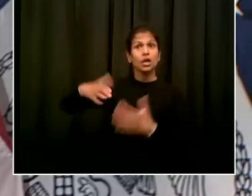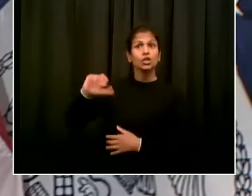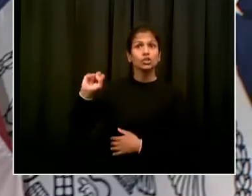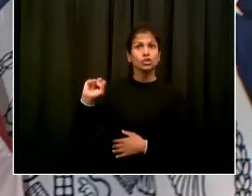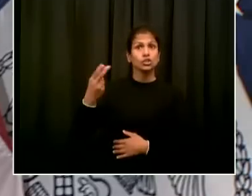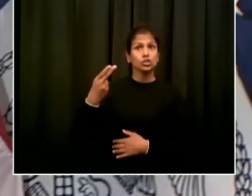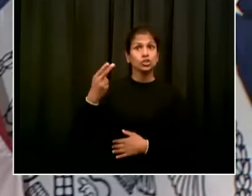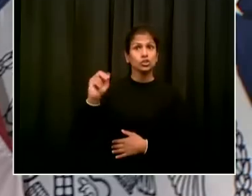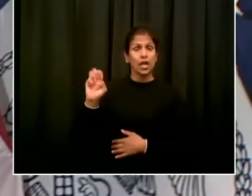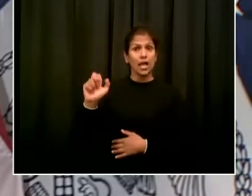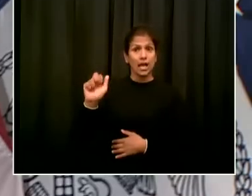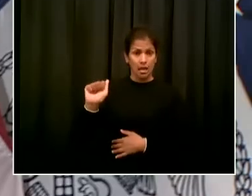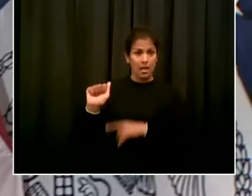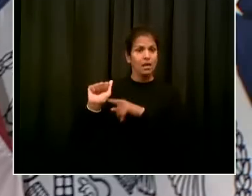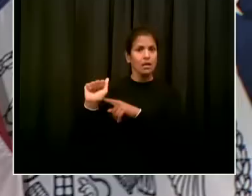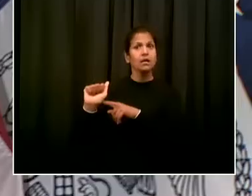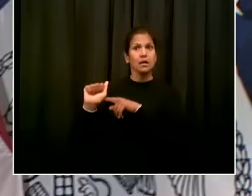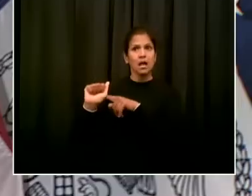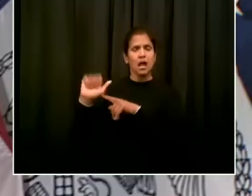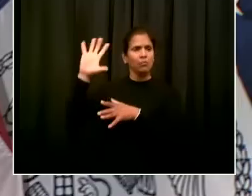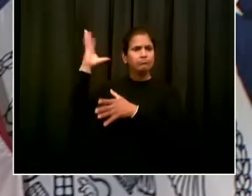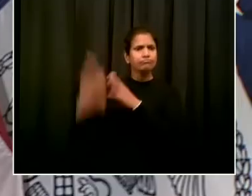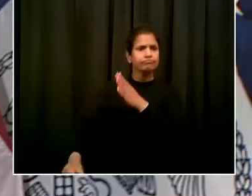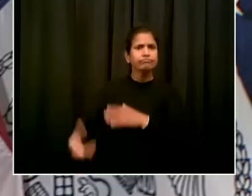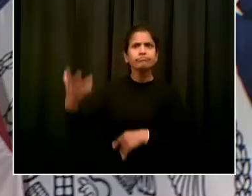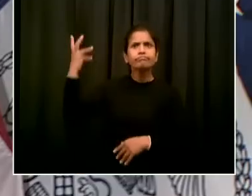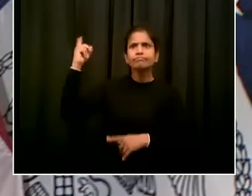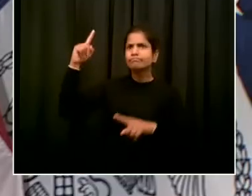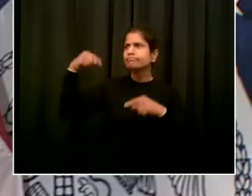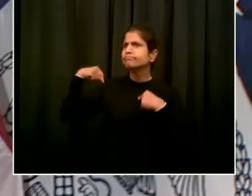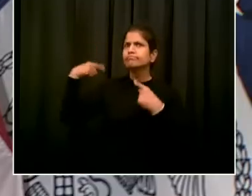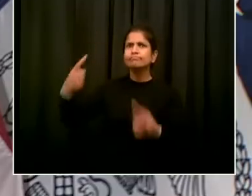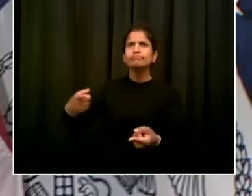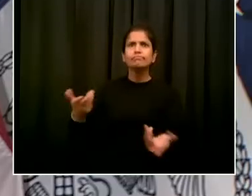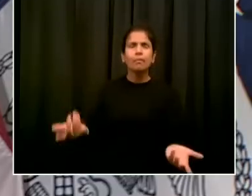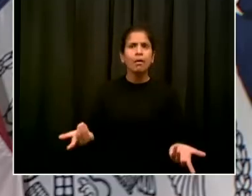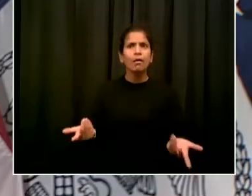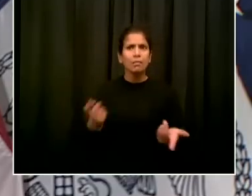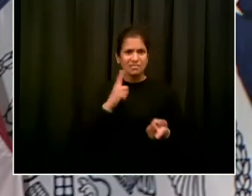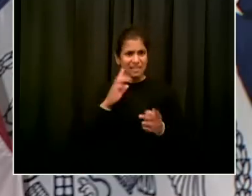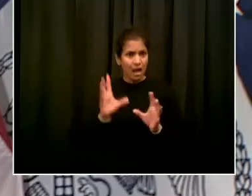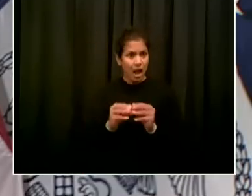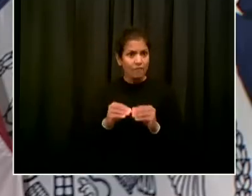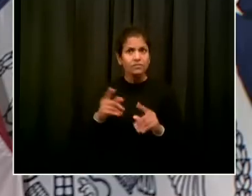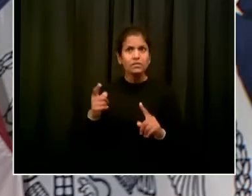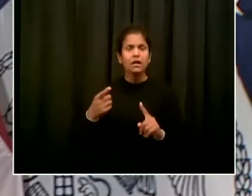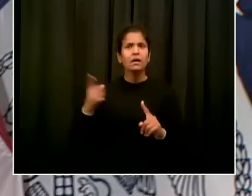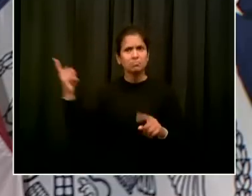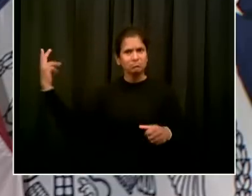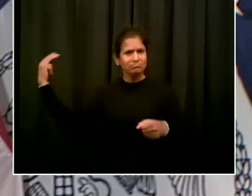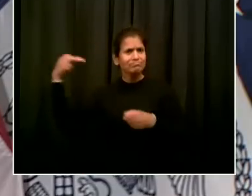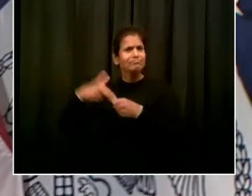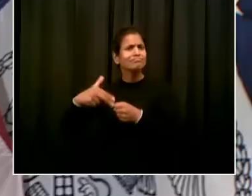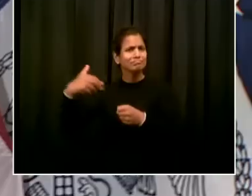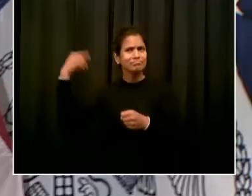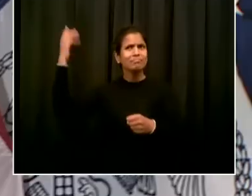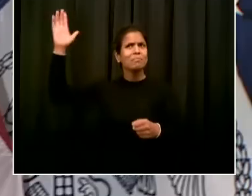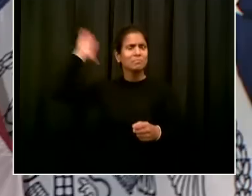WOWOIERRD D ATTH T THE COMOMSSM HAS NOT BEEN ON THE CALL SINCE JUNE 2ND. DO YOU THINK HE SHOOLDU BE AVAILABLE MORE SO